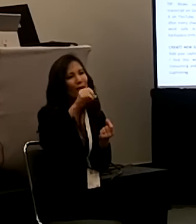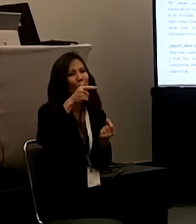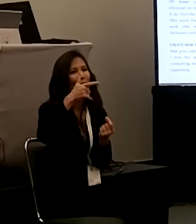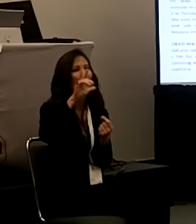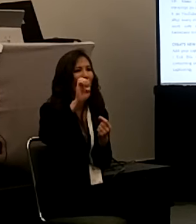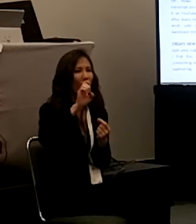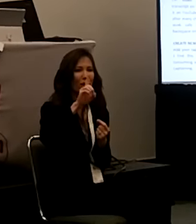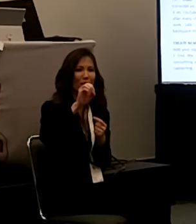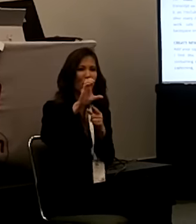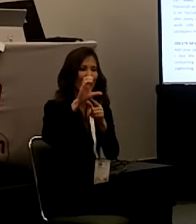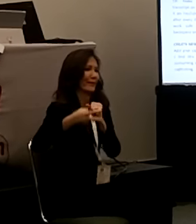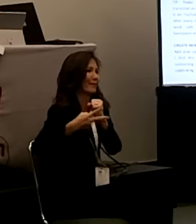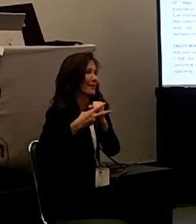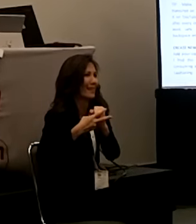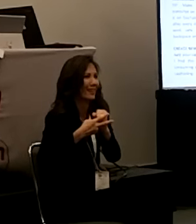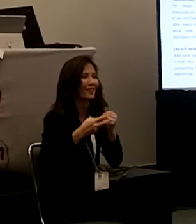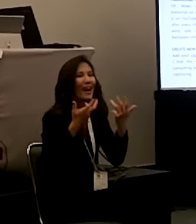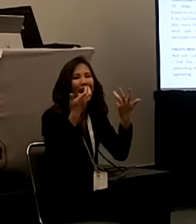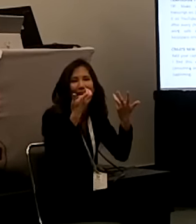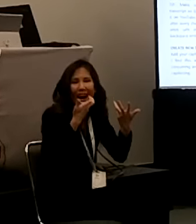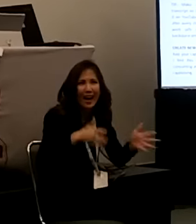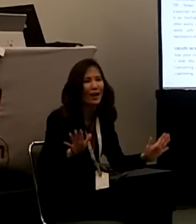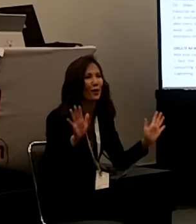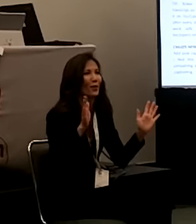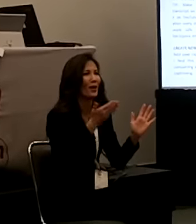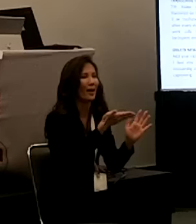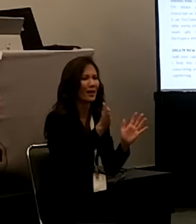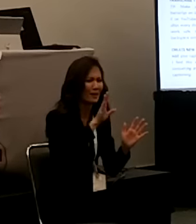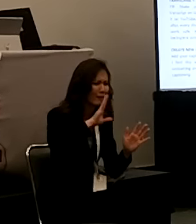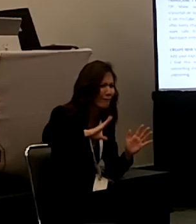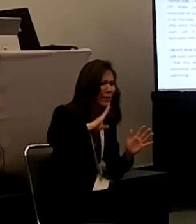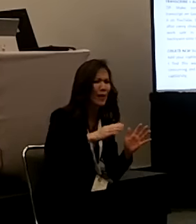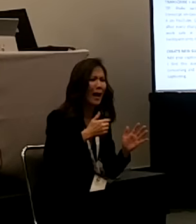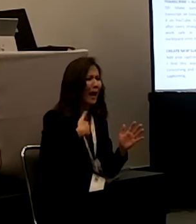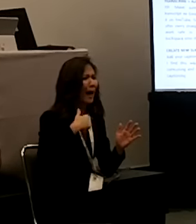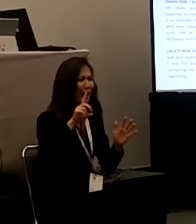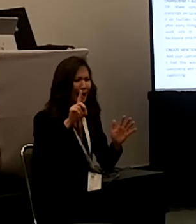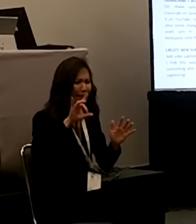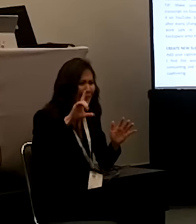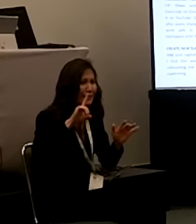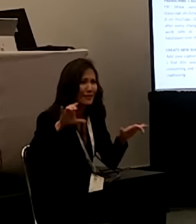Because, please, I don't want anybody to be turned off by doing captions because of